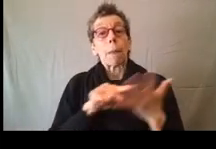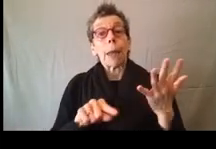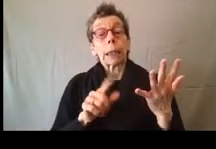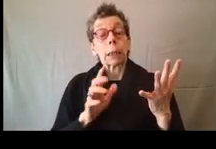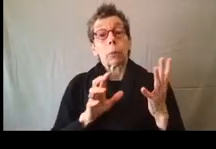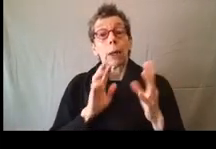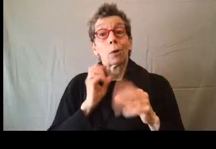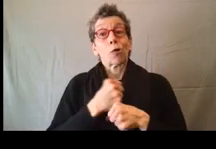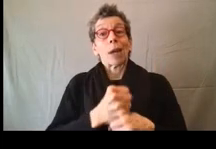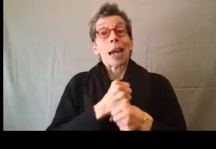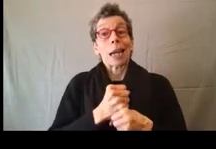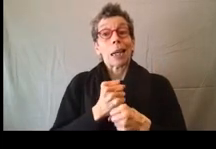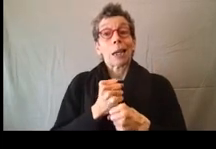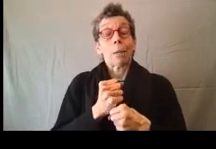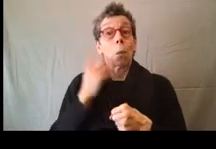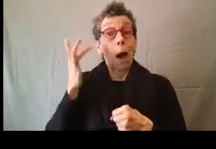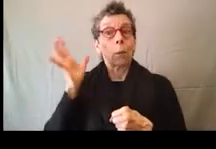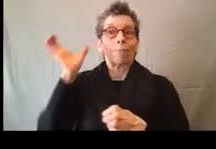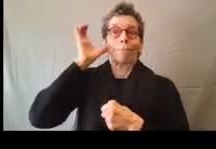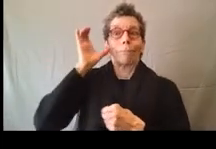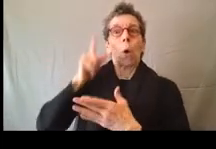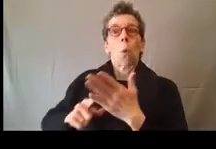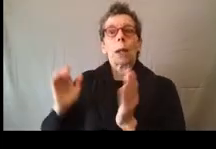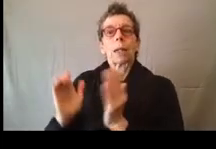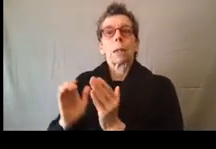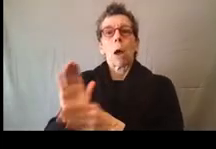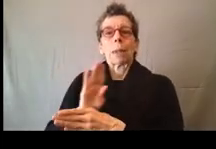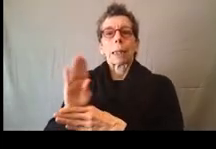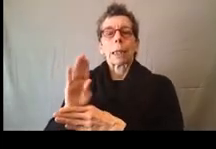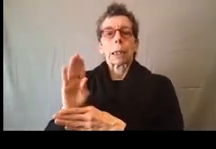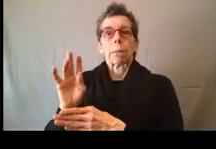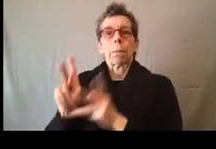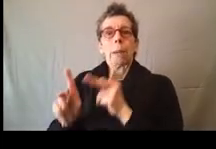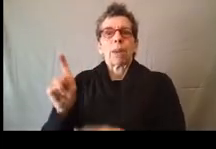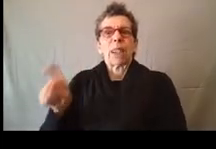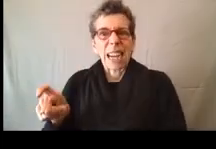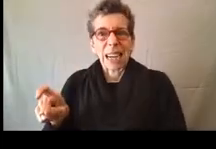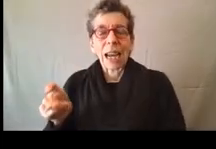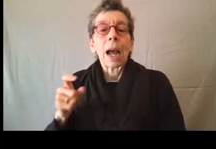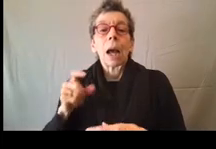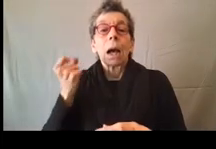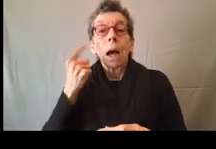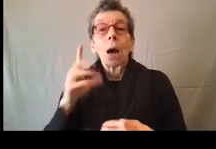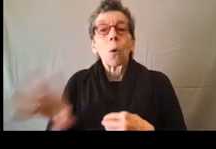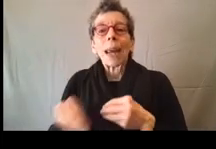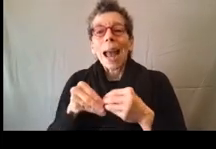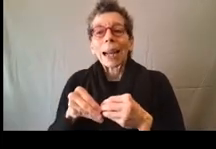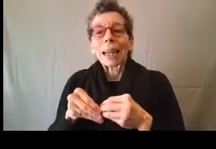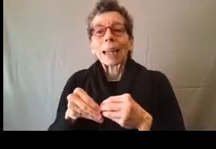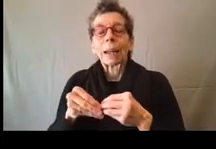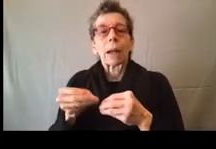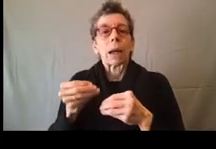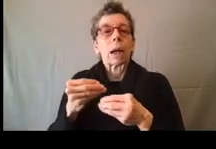of small employers. And we also add a tool on coronavirus early last year to support